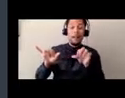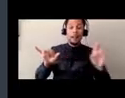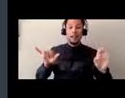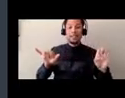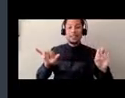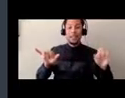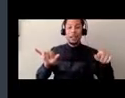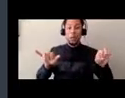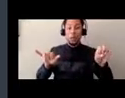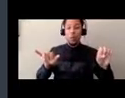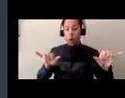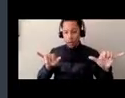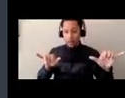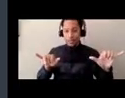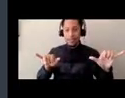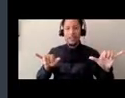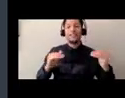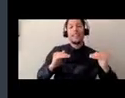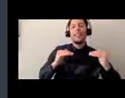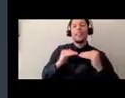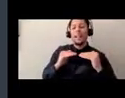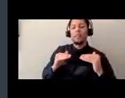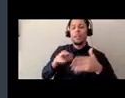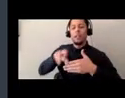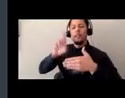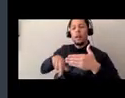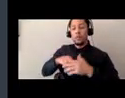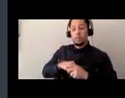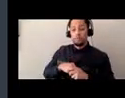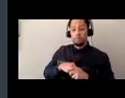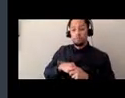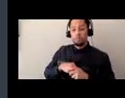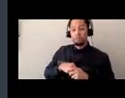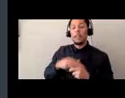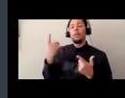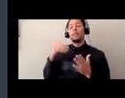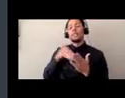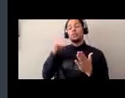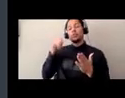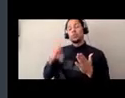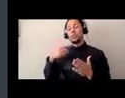So that as a student, say, you graduate.